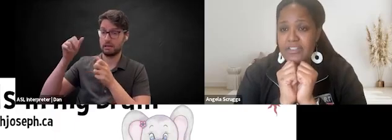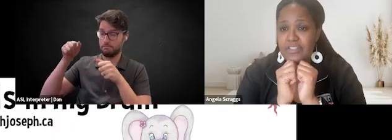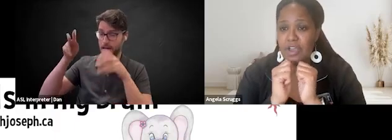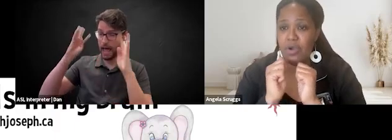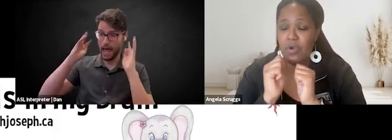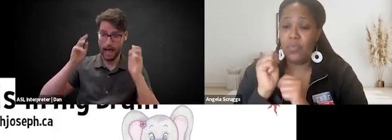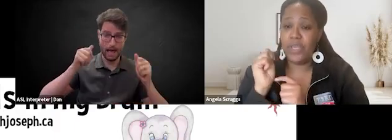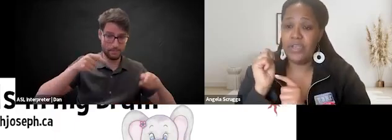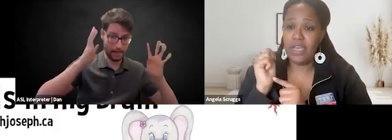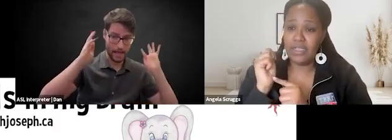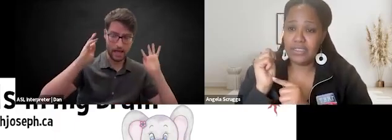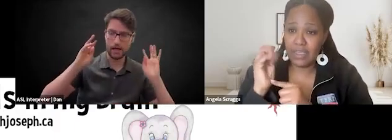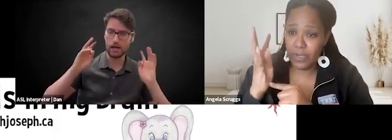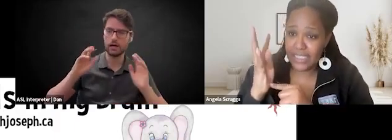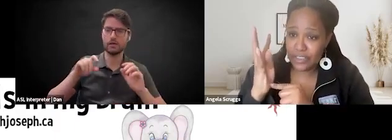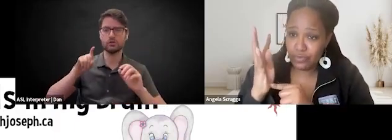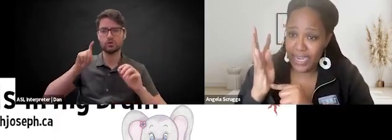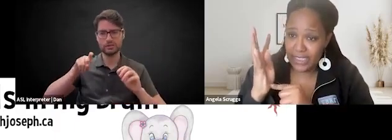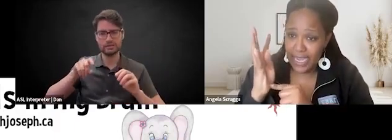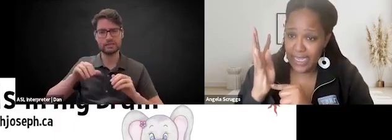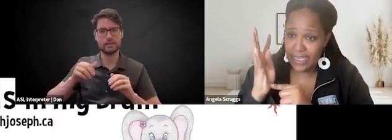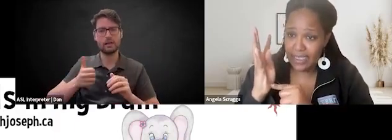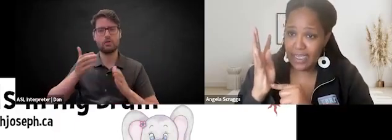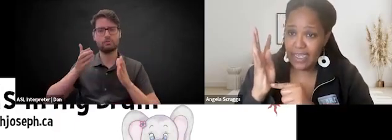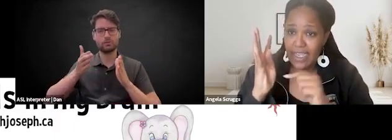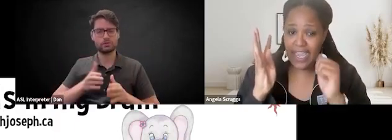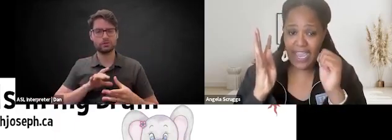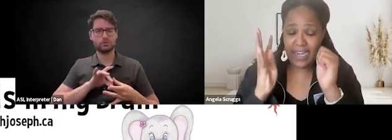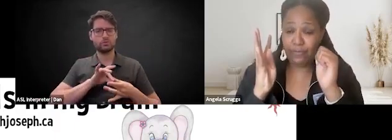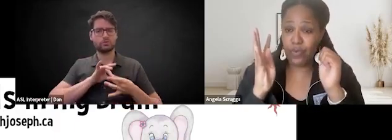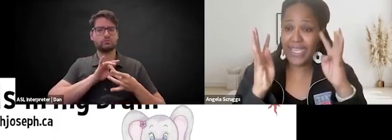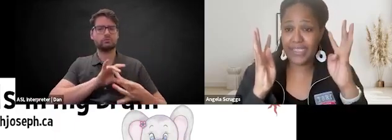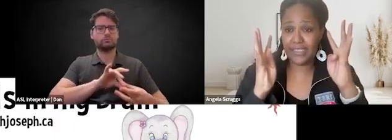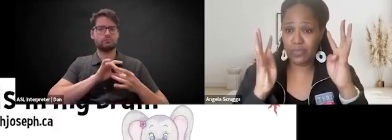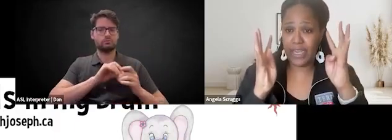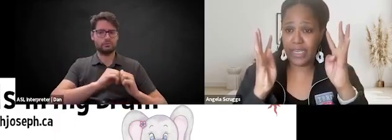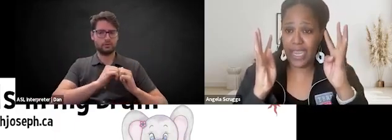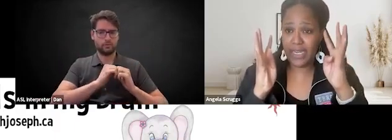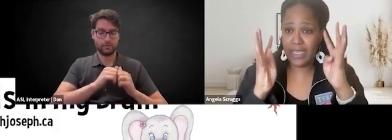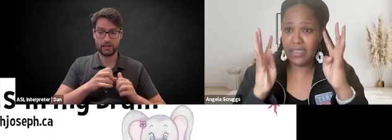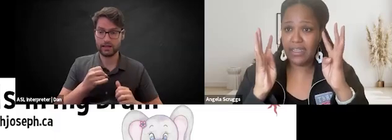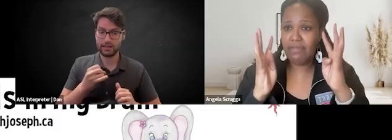And so when someone is dysregulated, and if we get dysregulated,